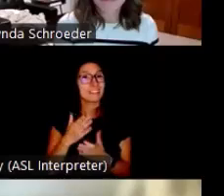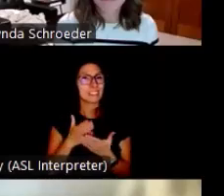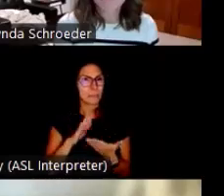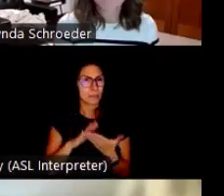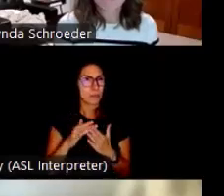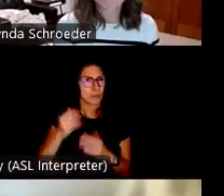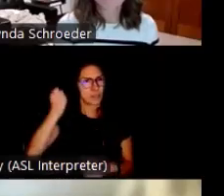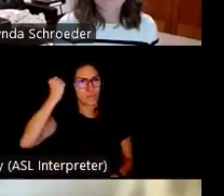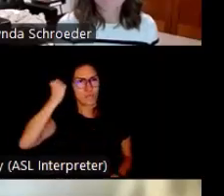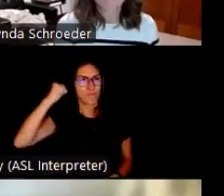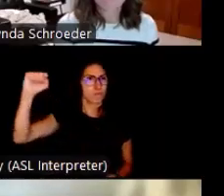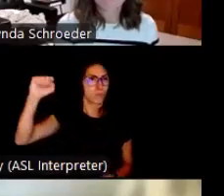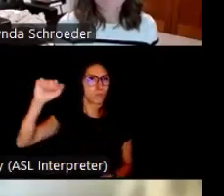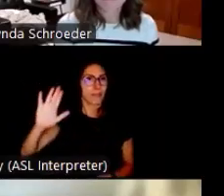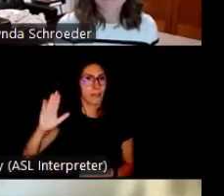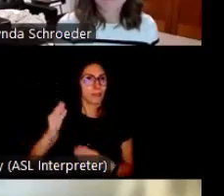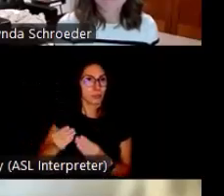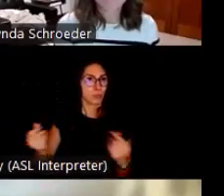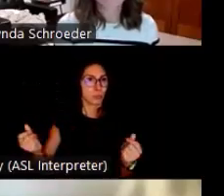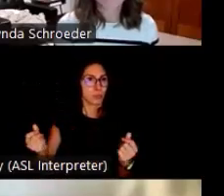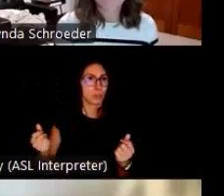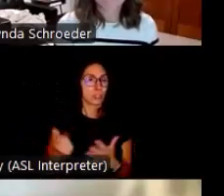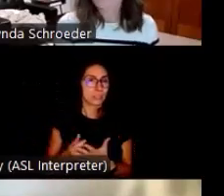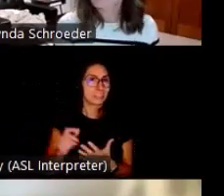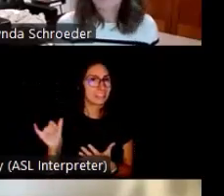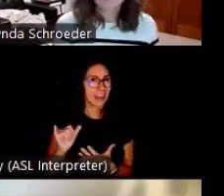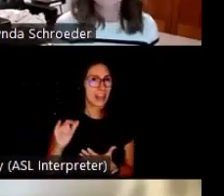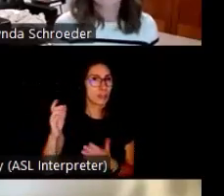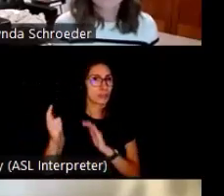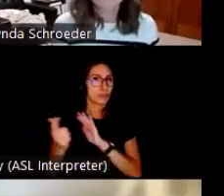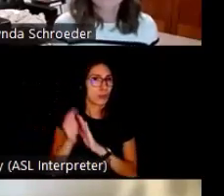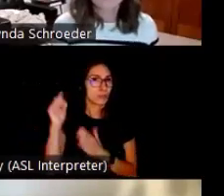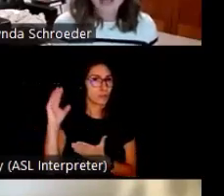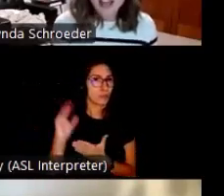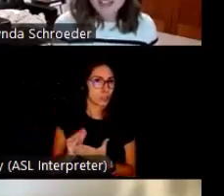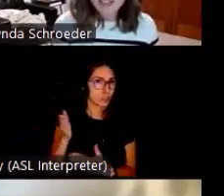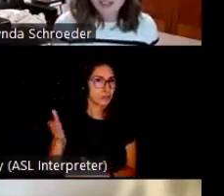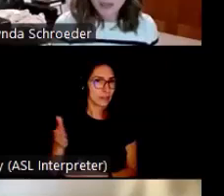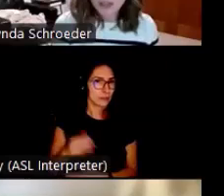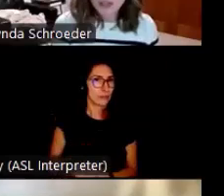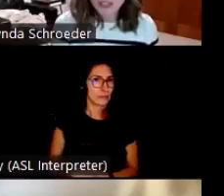in this case, harm reduction? This is an excellent question.